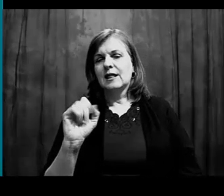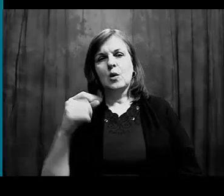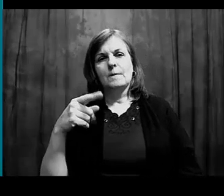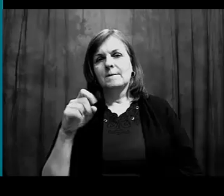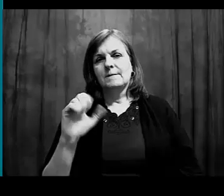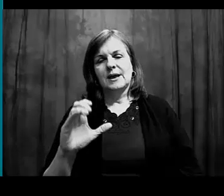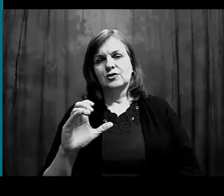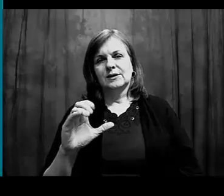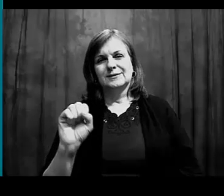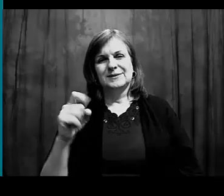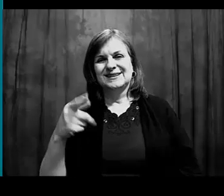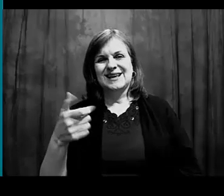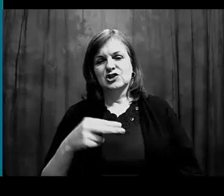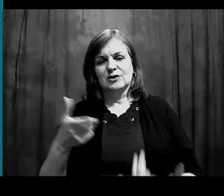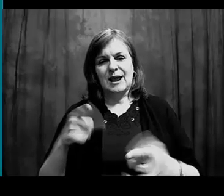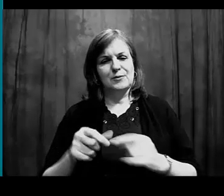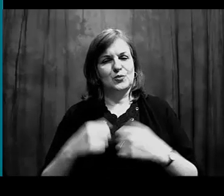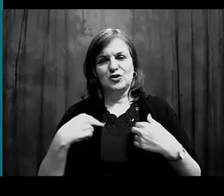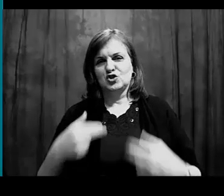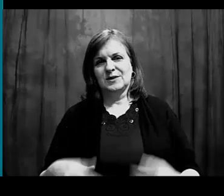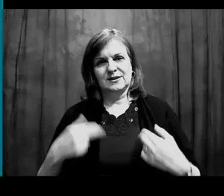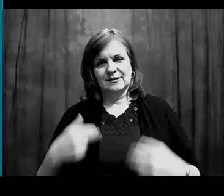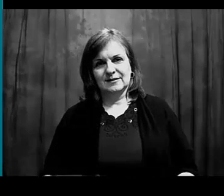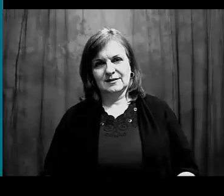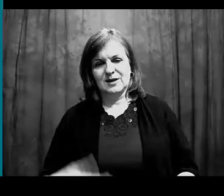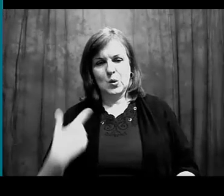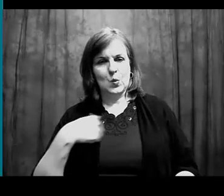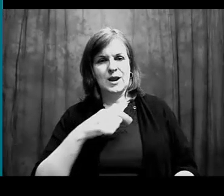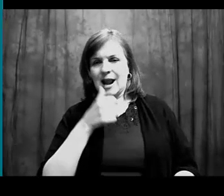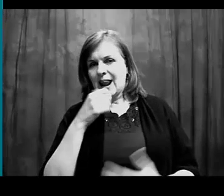we would not see allopatric speciation in the human population